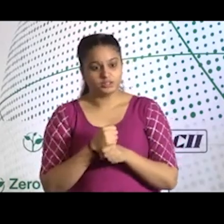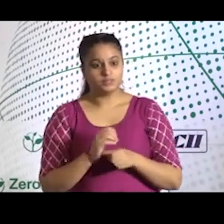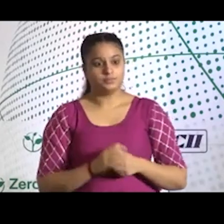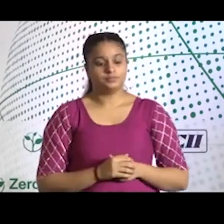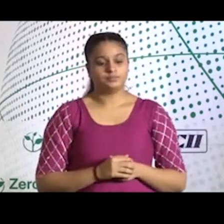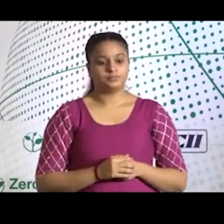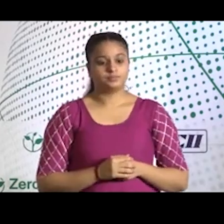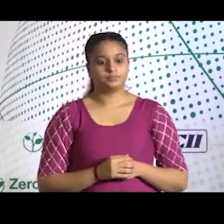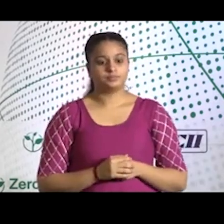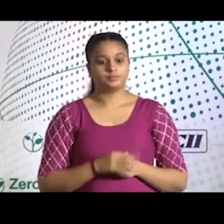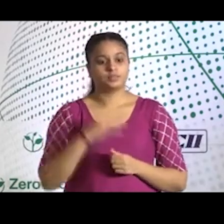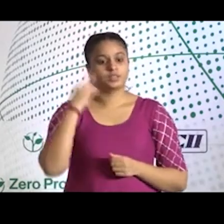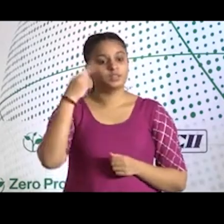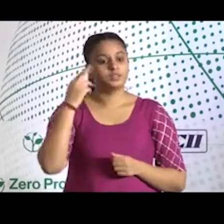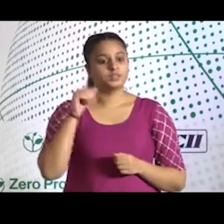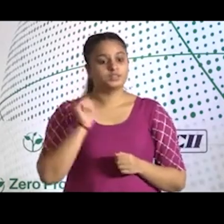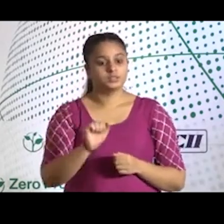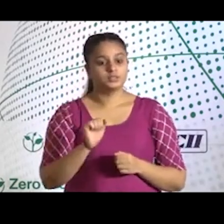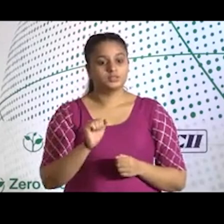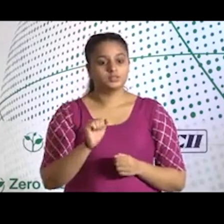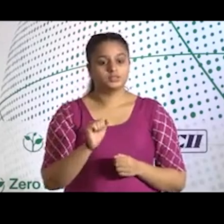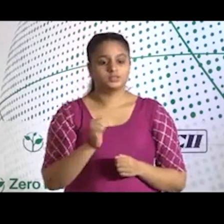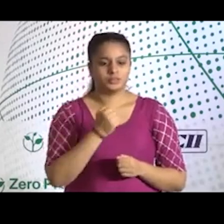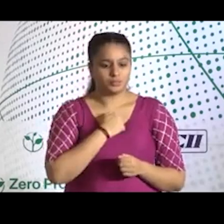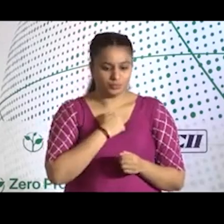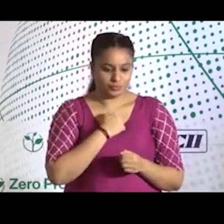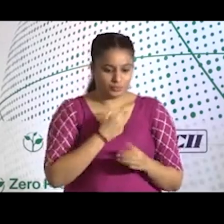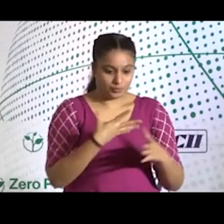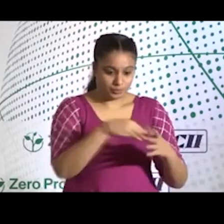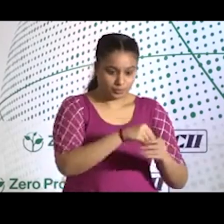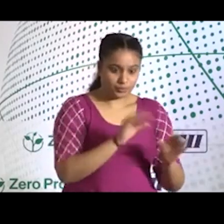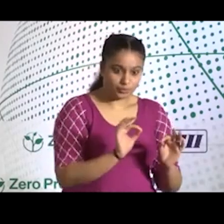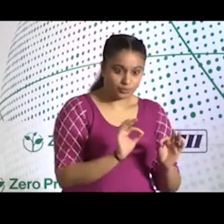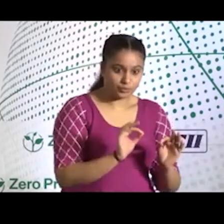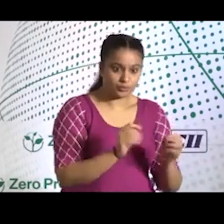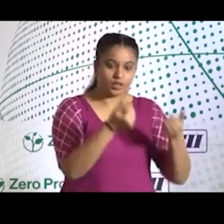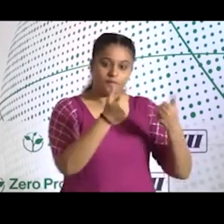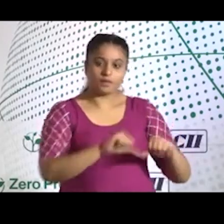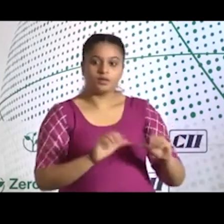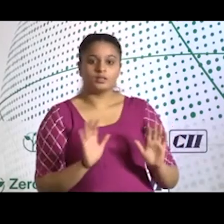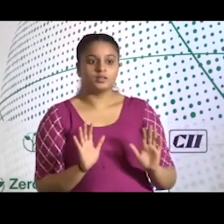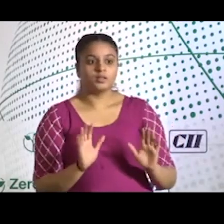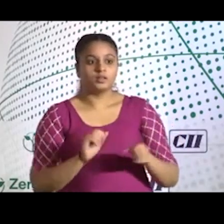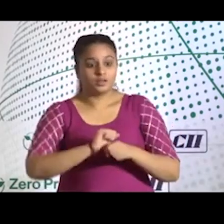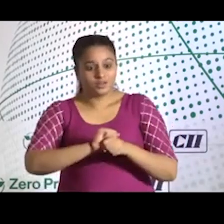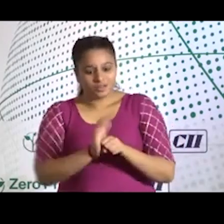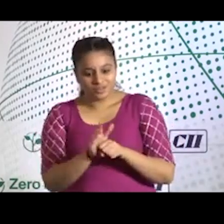because that is the thing about us without us. And I think COVID pushed everyone to change that thinking